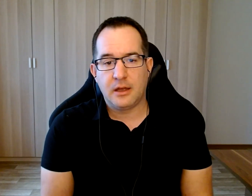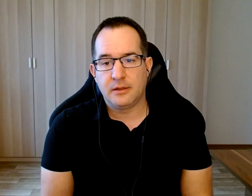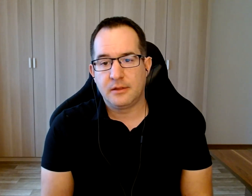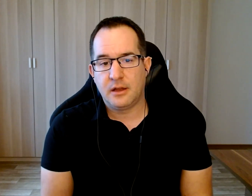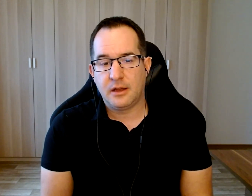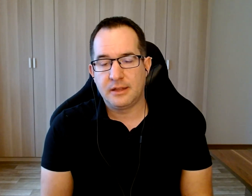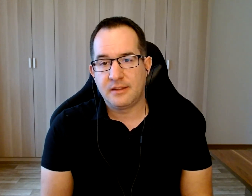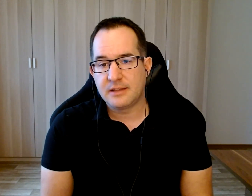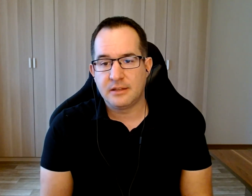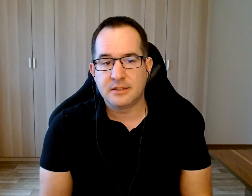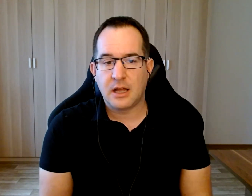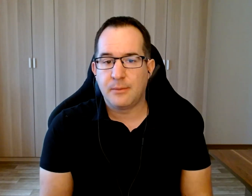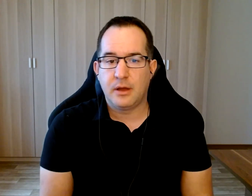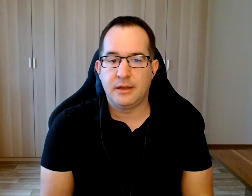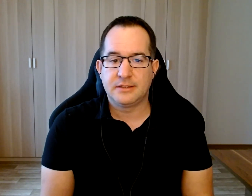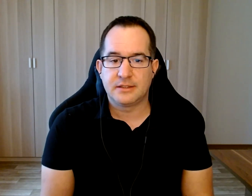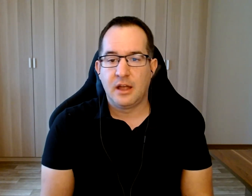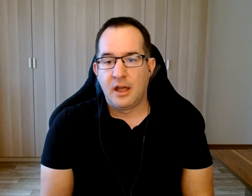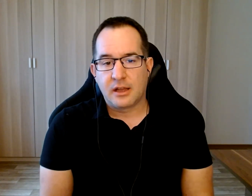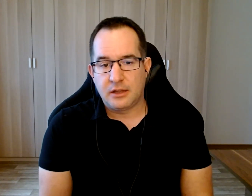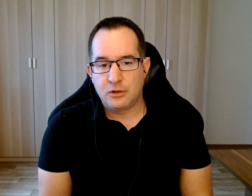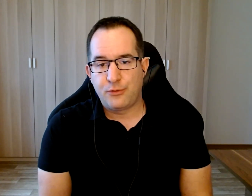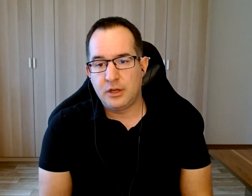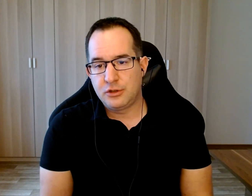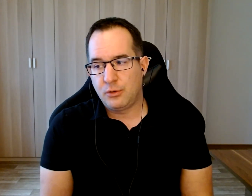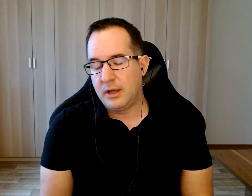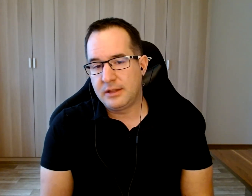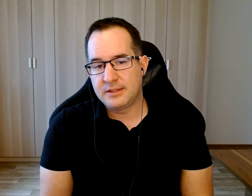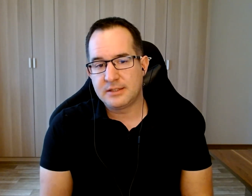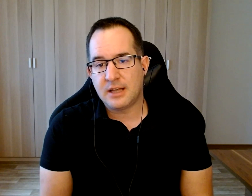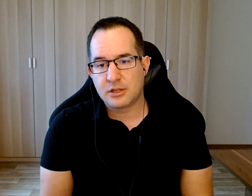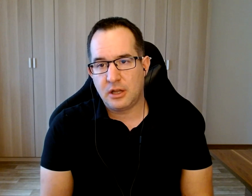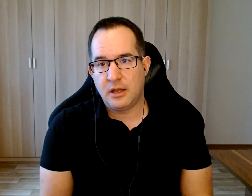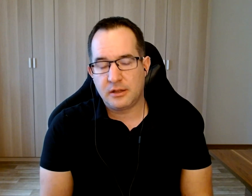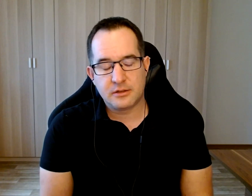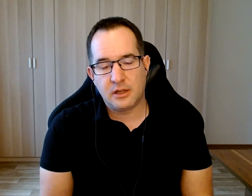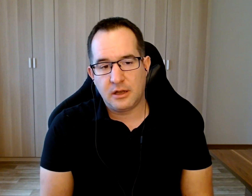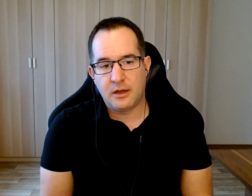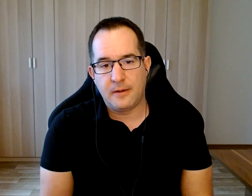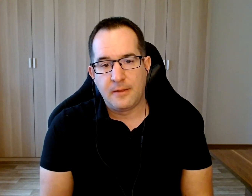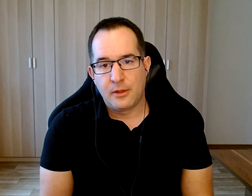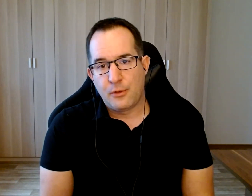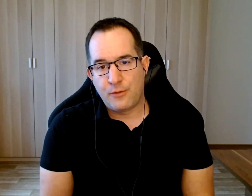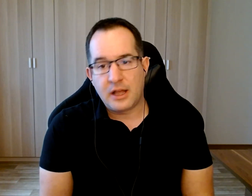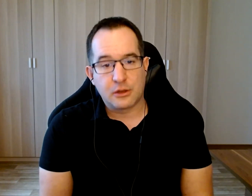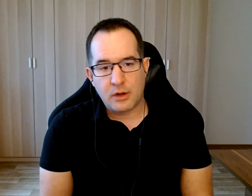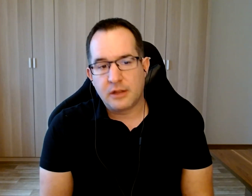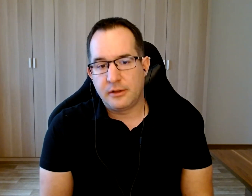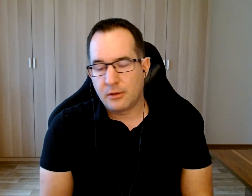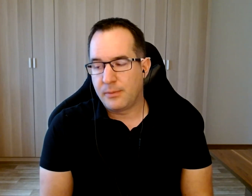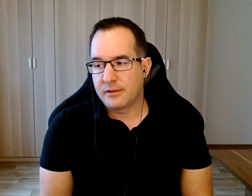It nicely describes this kind of issue, and it's actually very accurate on the topic.